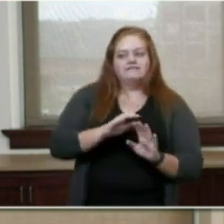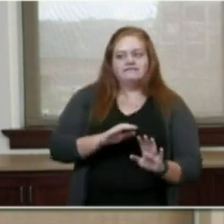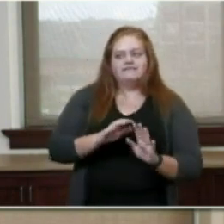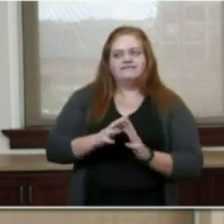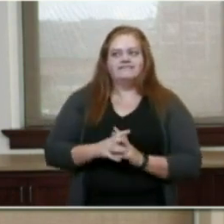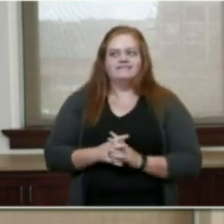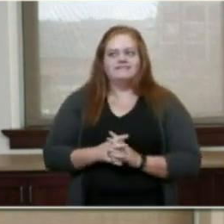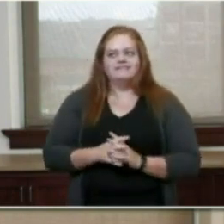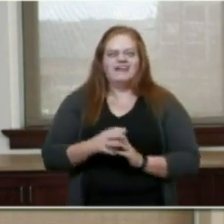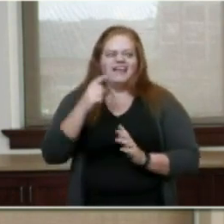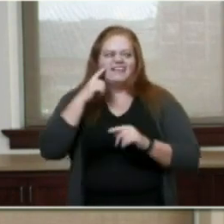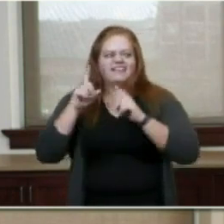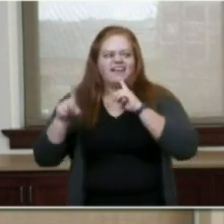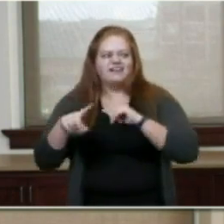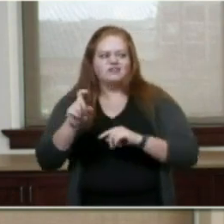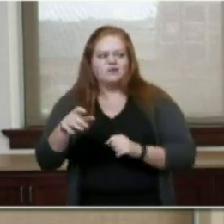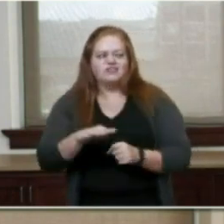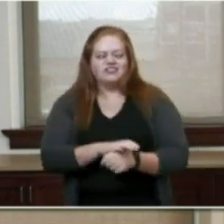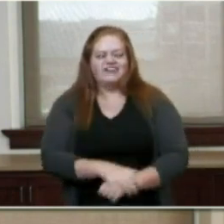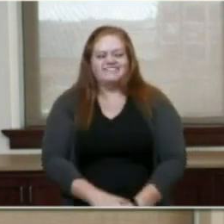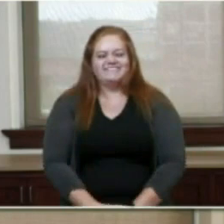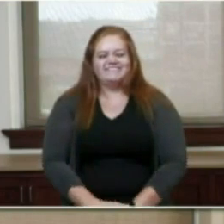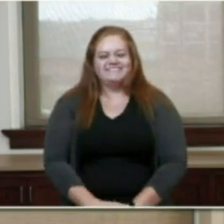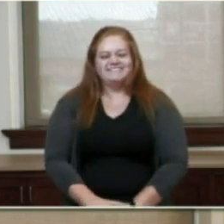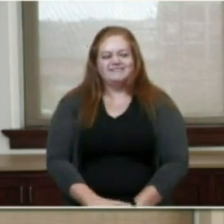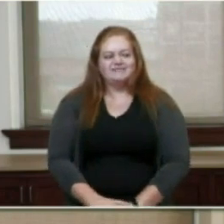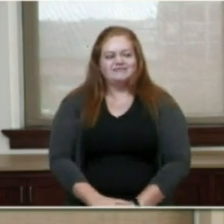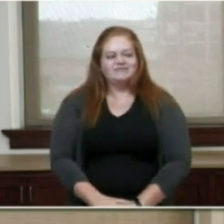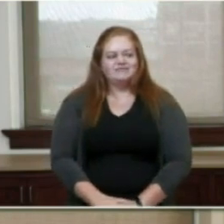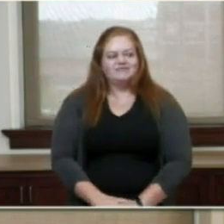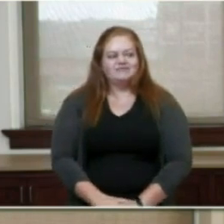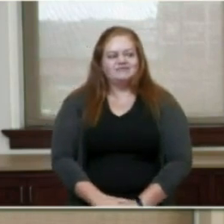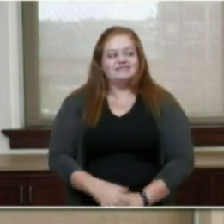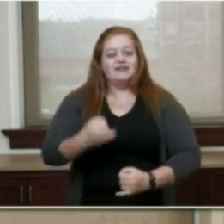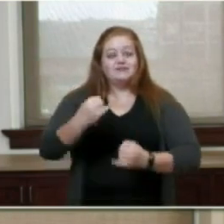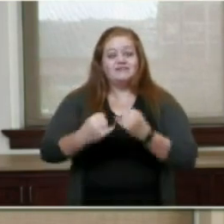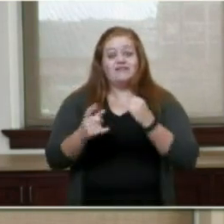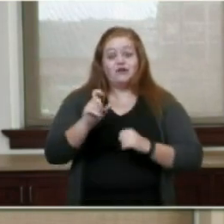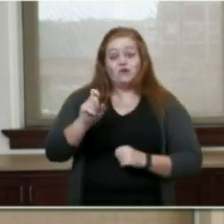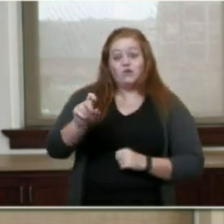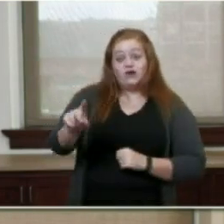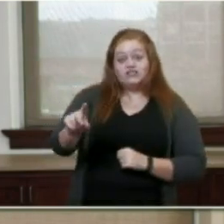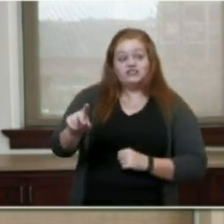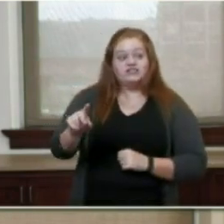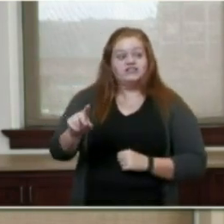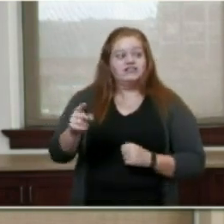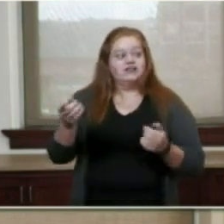I think that answers the question well enough. And that was the final question. If there are any closing remarks,